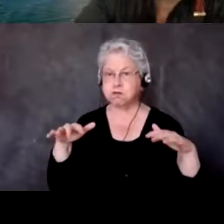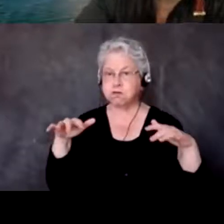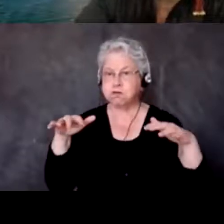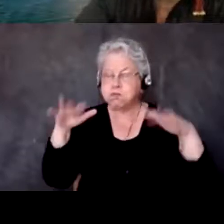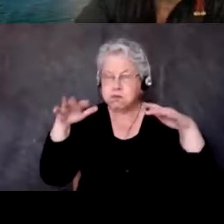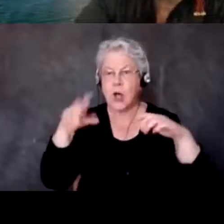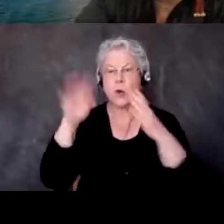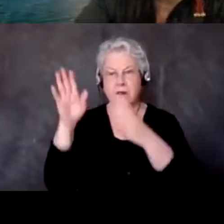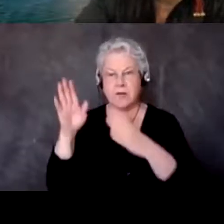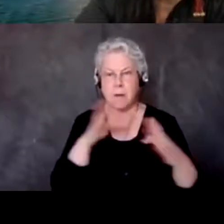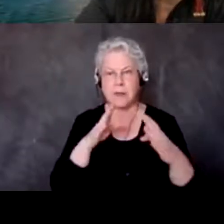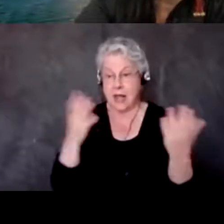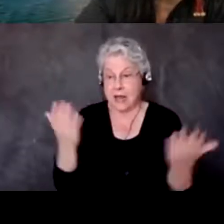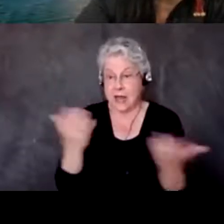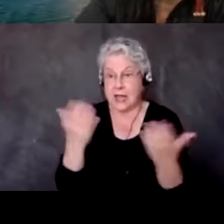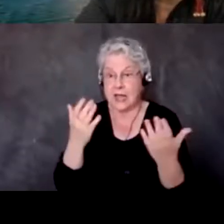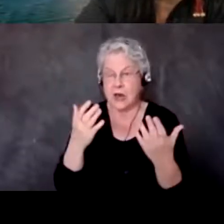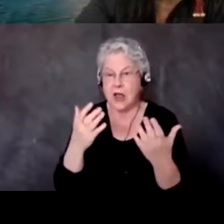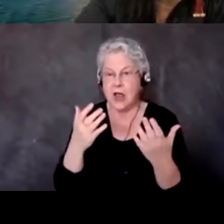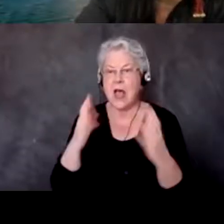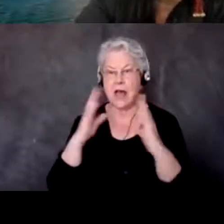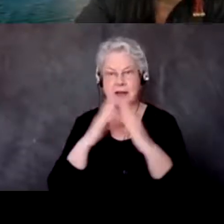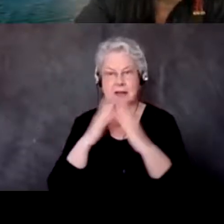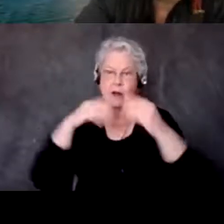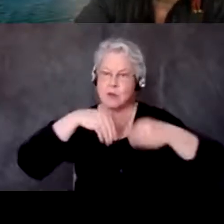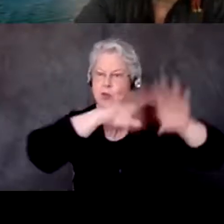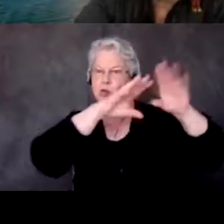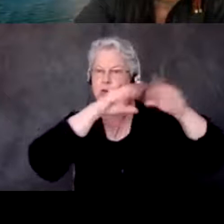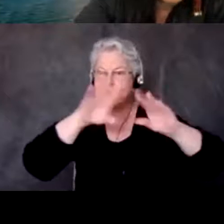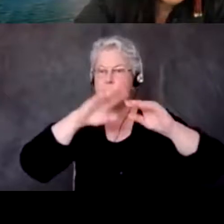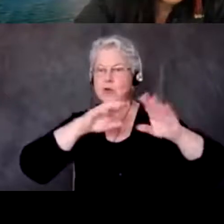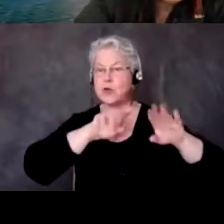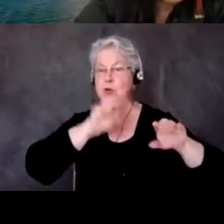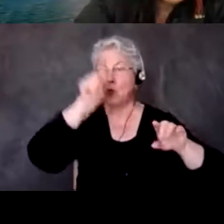especially here on Haida Gwaii - bridges to higher grounds, our infrastructure to higher grounds.